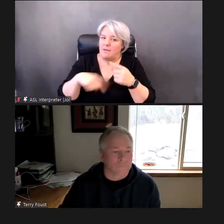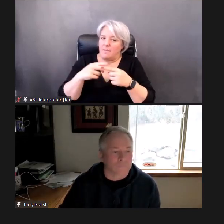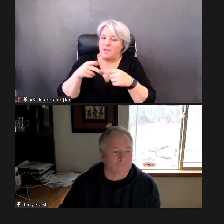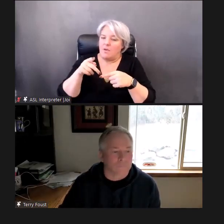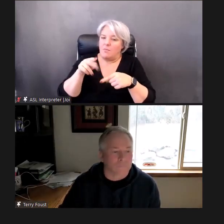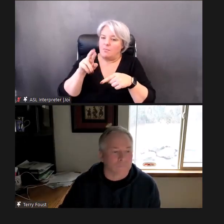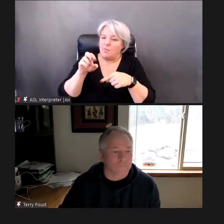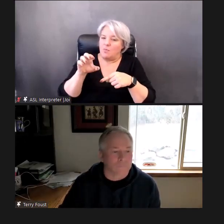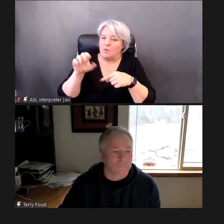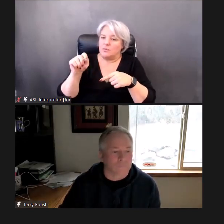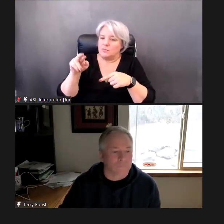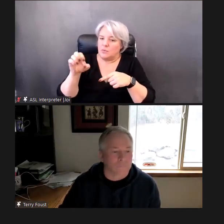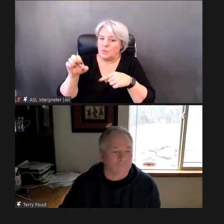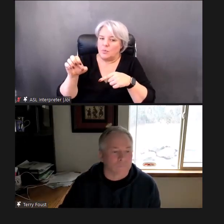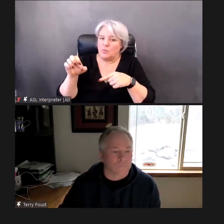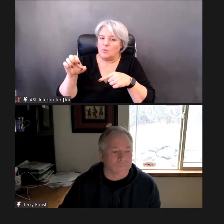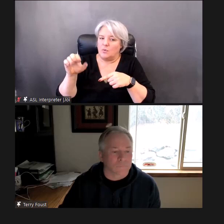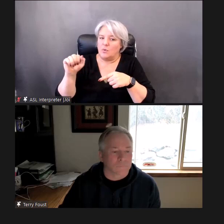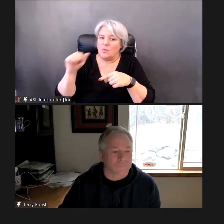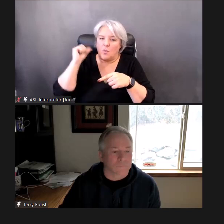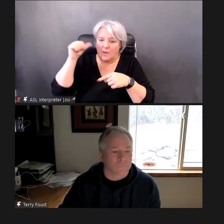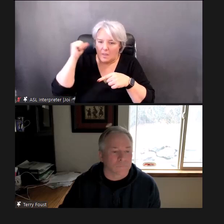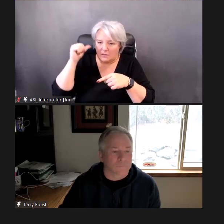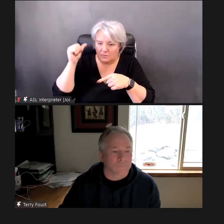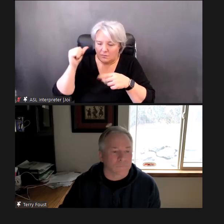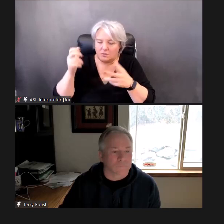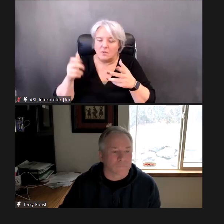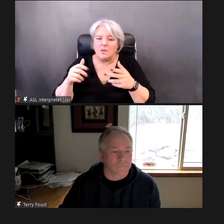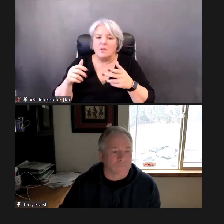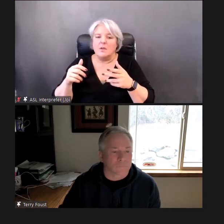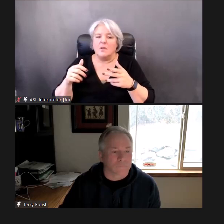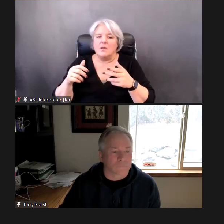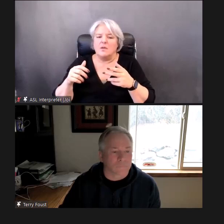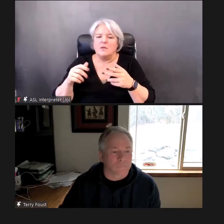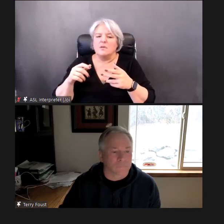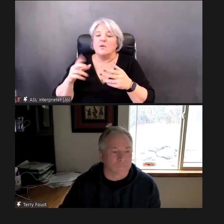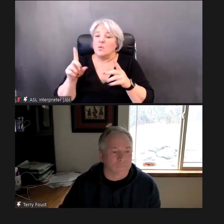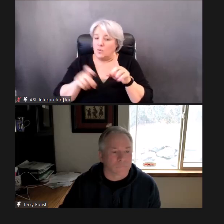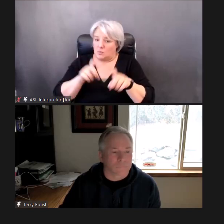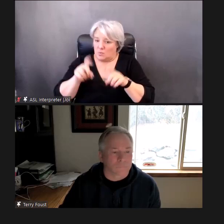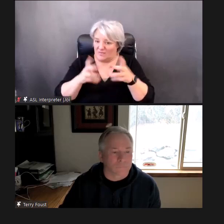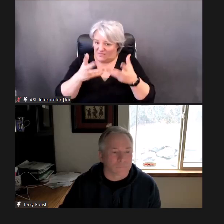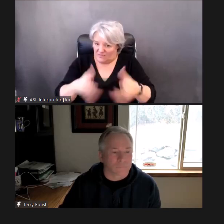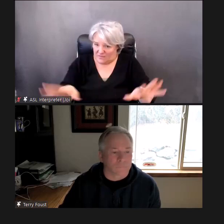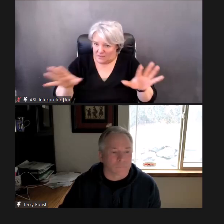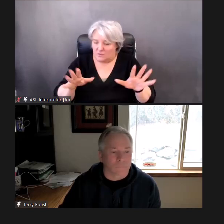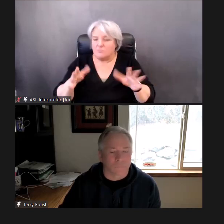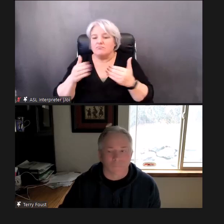screening um after we address those